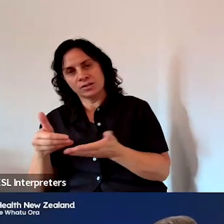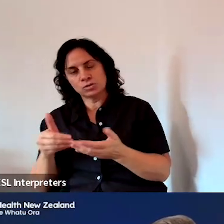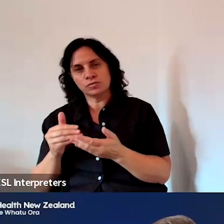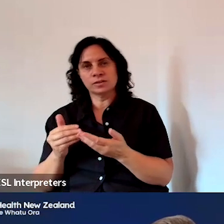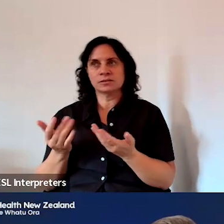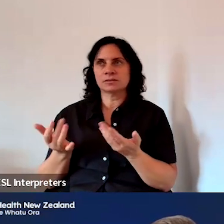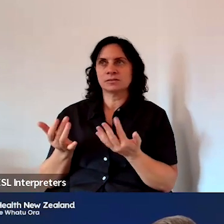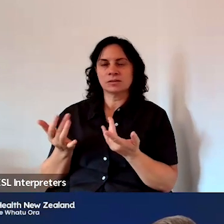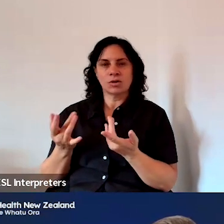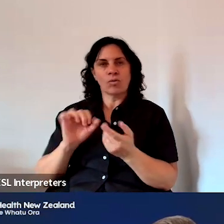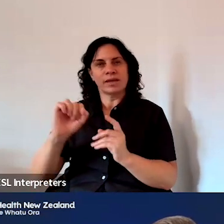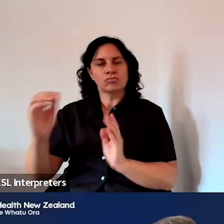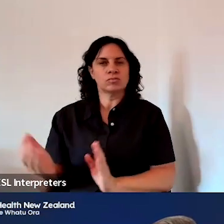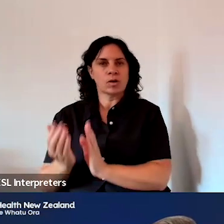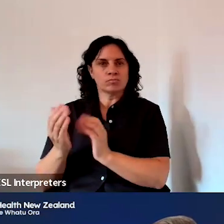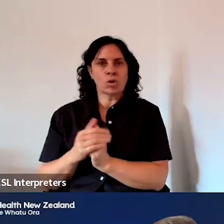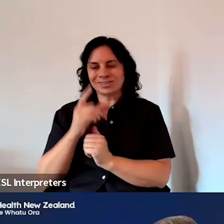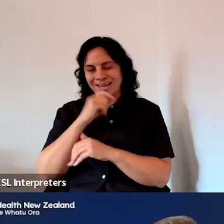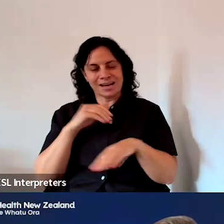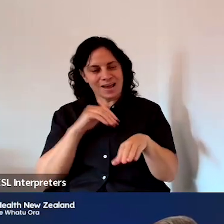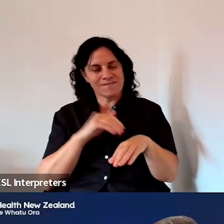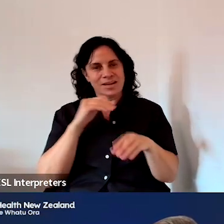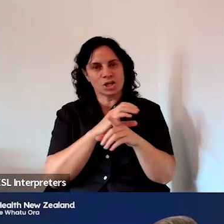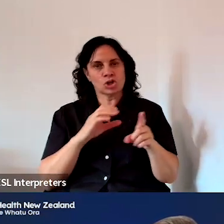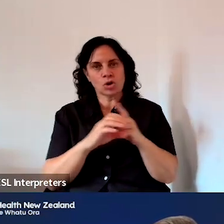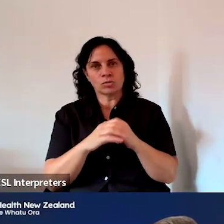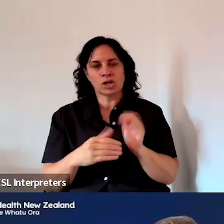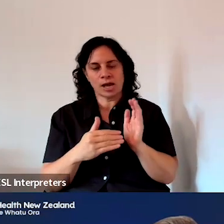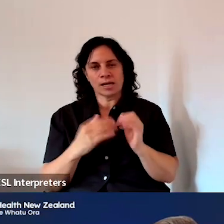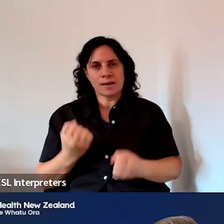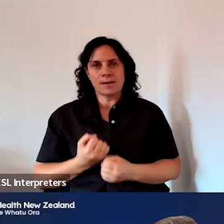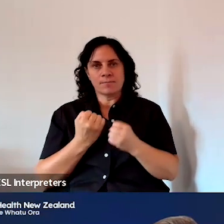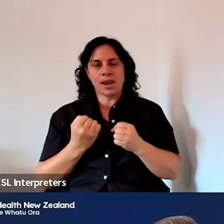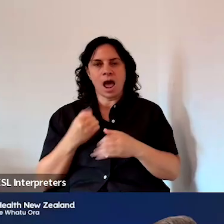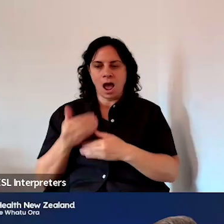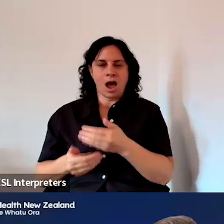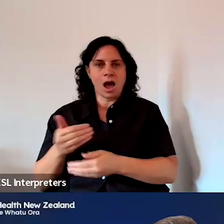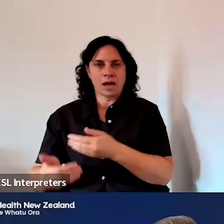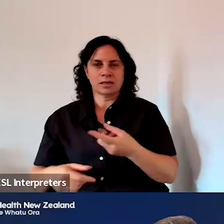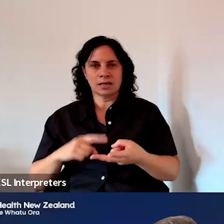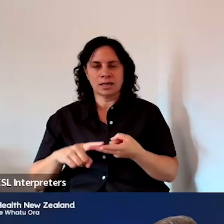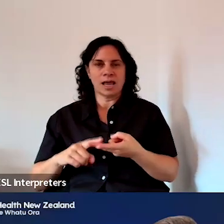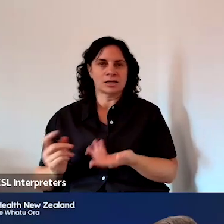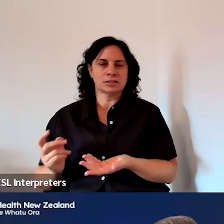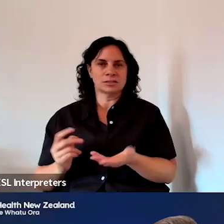or approaches that affect the school culture, like Awhi Mai Awhi Atu. But what we haven't done is gone to the furthest outer